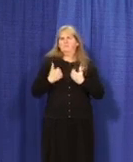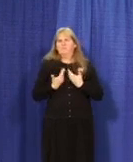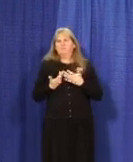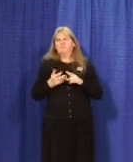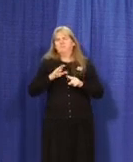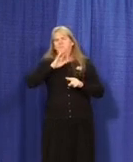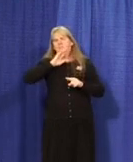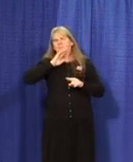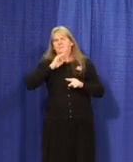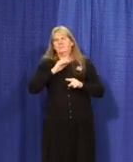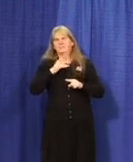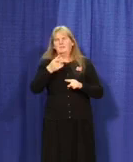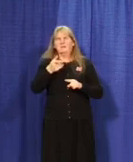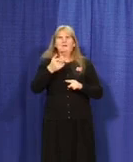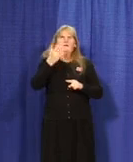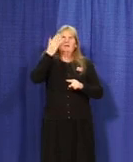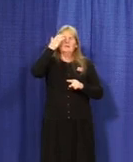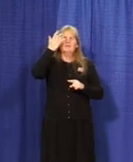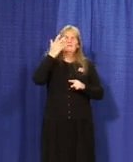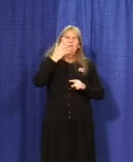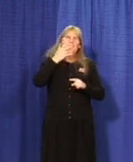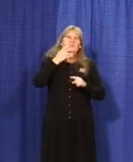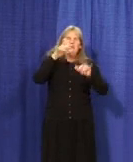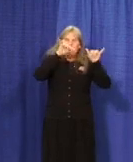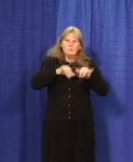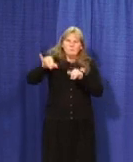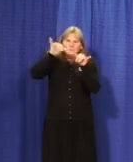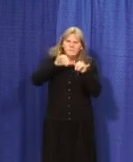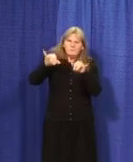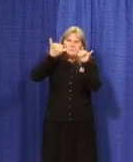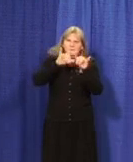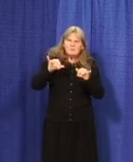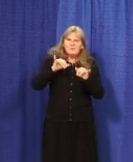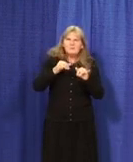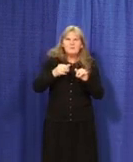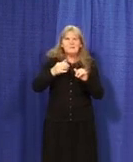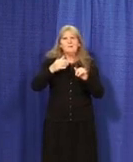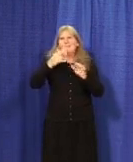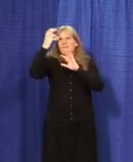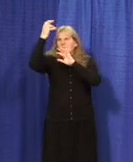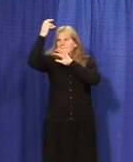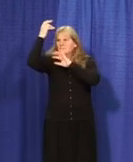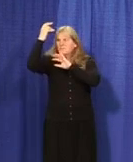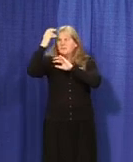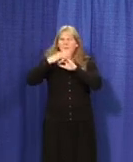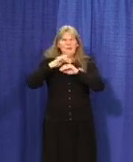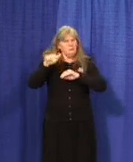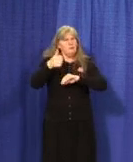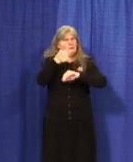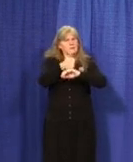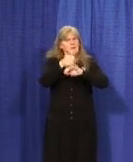thrown out the window, attempting to establish a routine is one thing to introduce into your day to day.